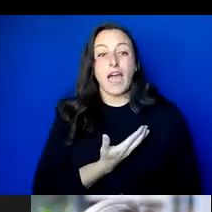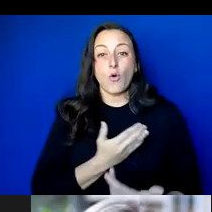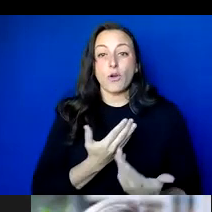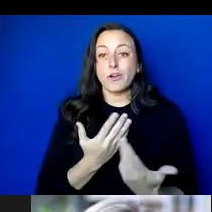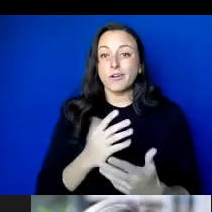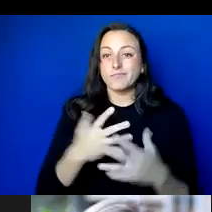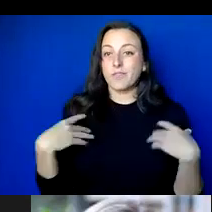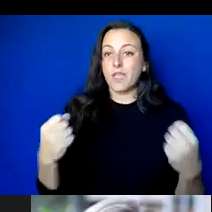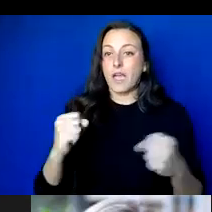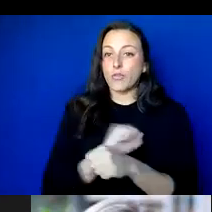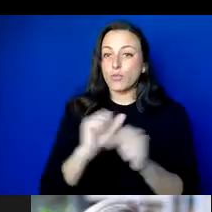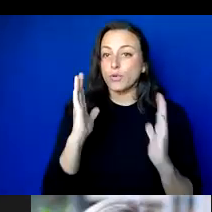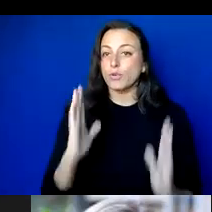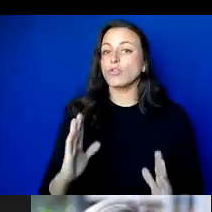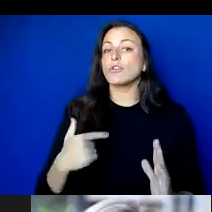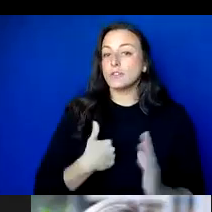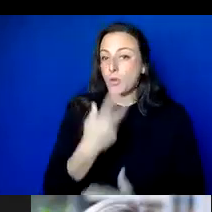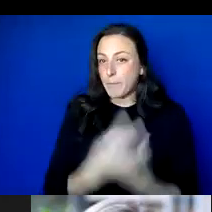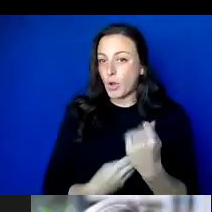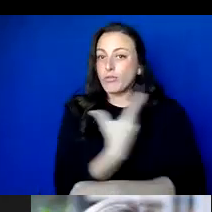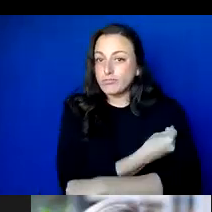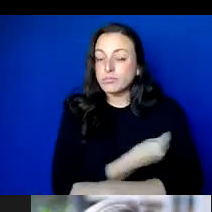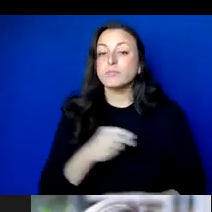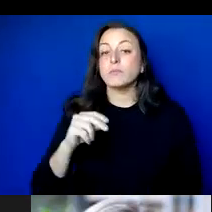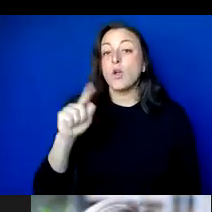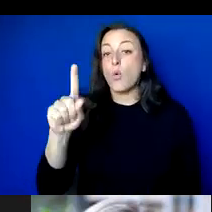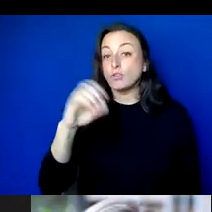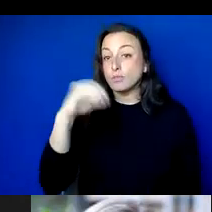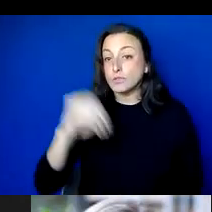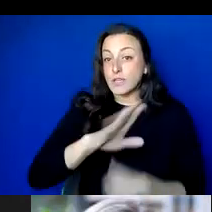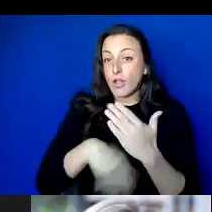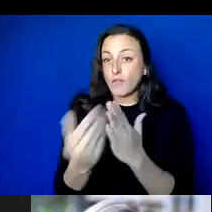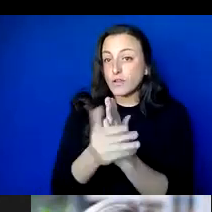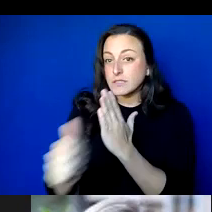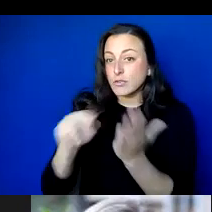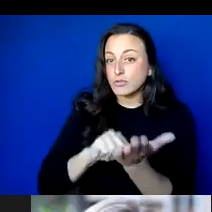doses of vaccine. 100 percent of skilled nursing facilities have received their first doses,